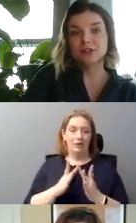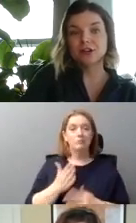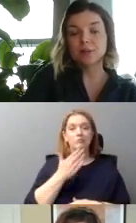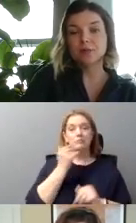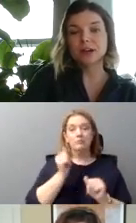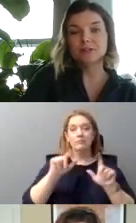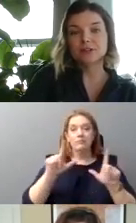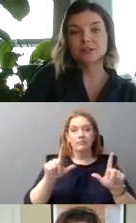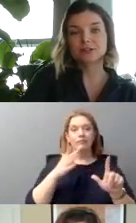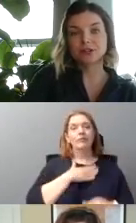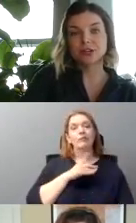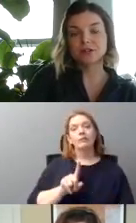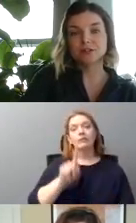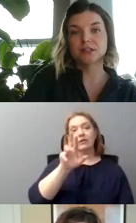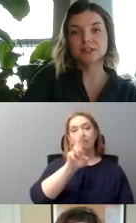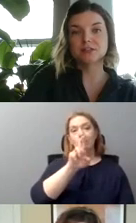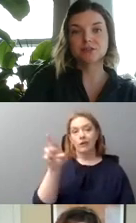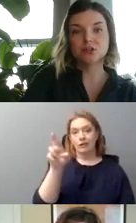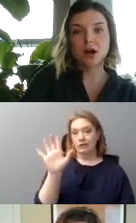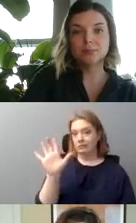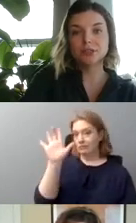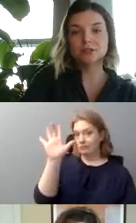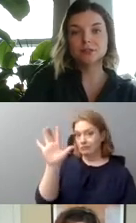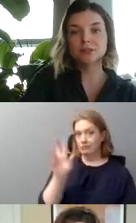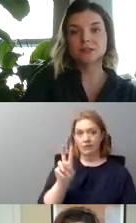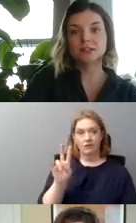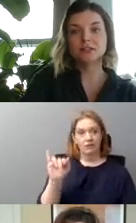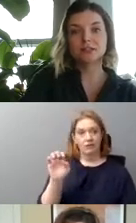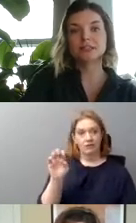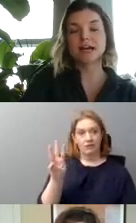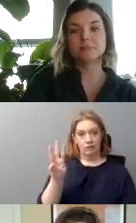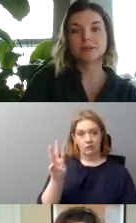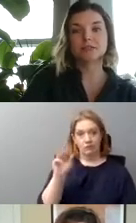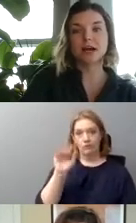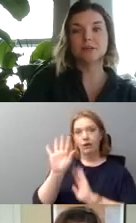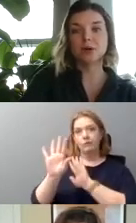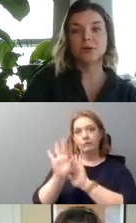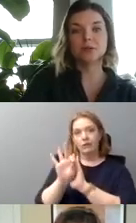to the top right of your screen and selecting view options, and selecting side by side mode.